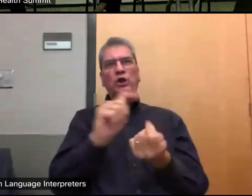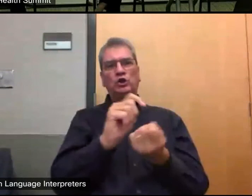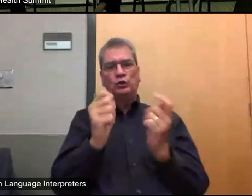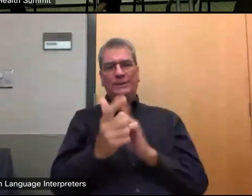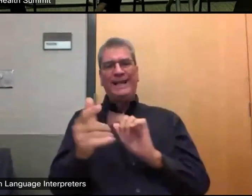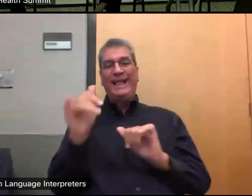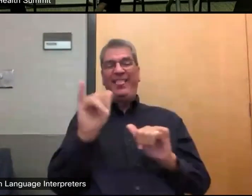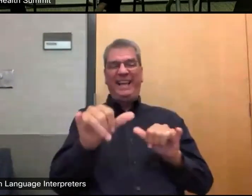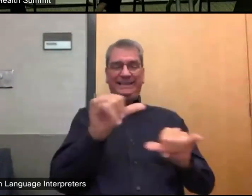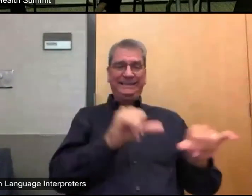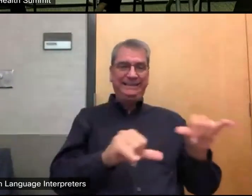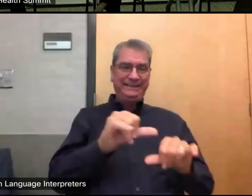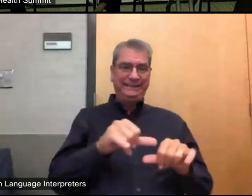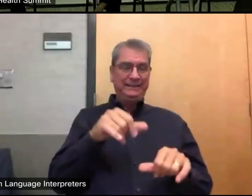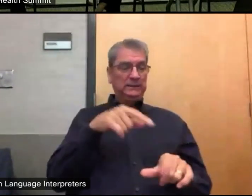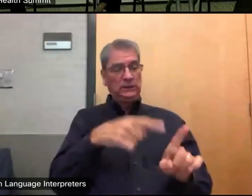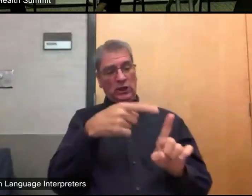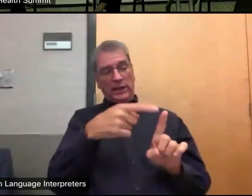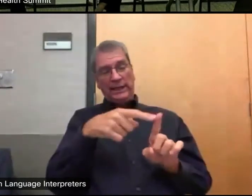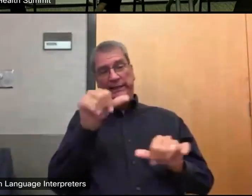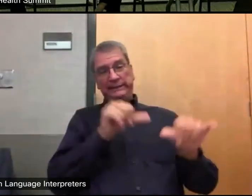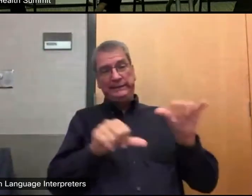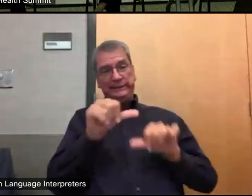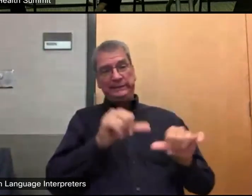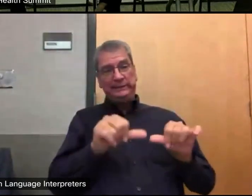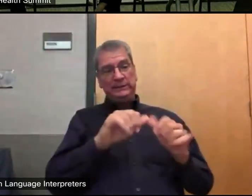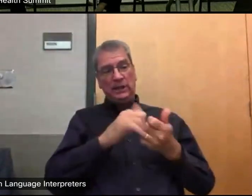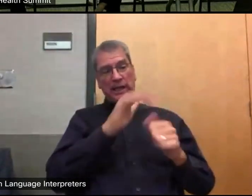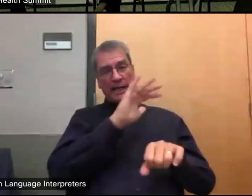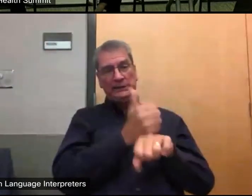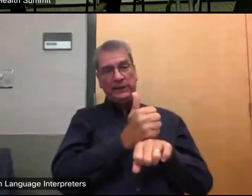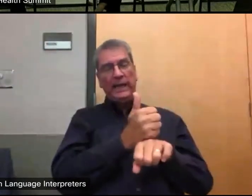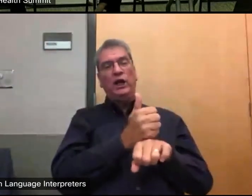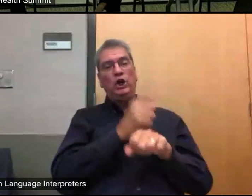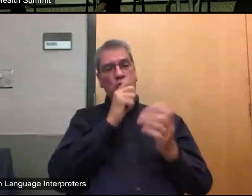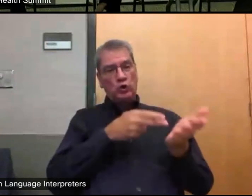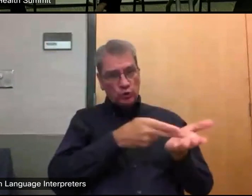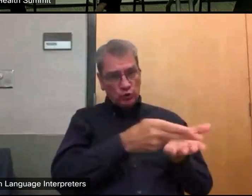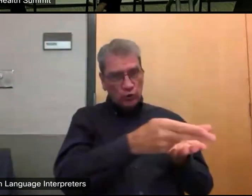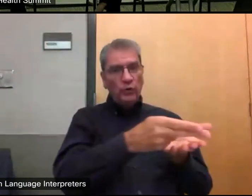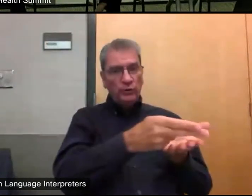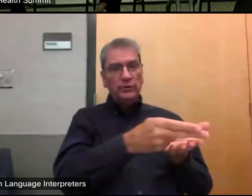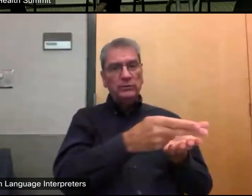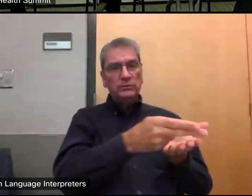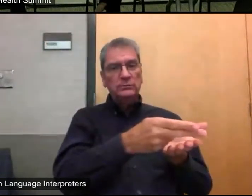the science as you talked about science is the way to establish credibility and truth,